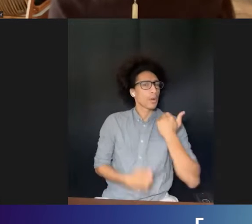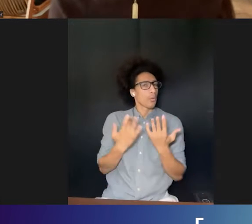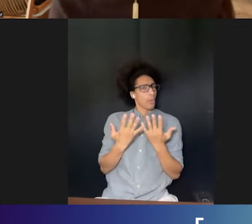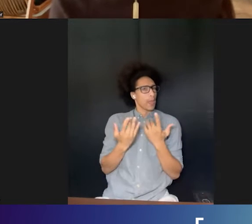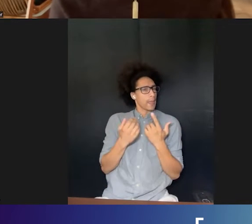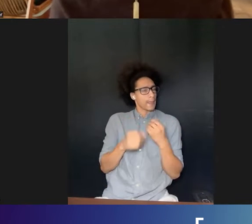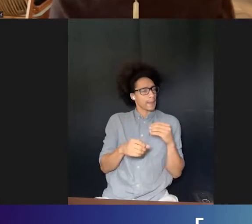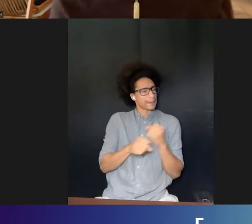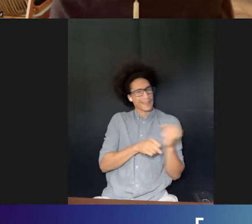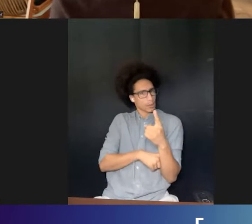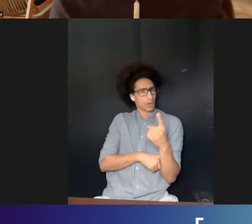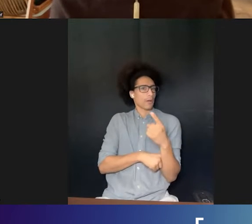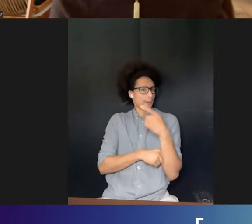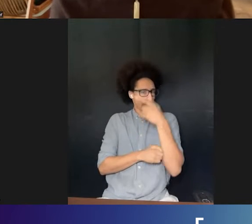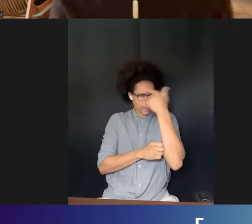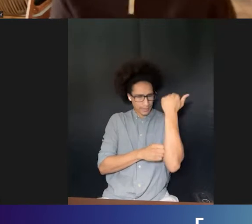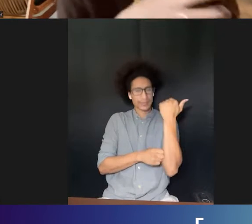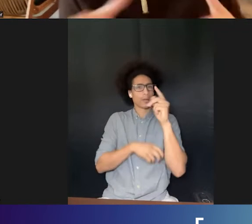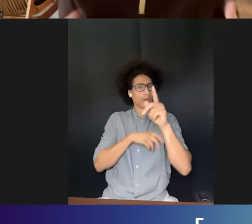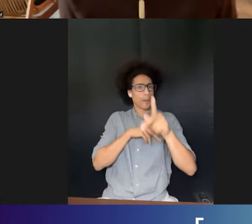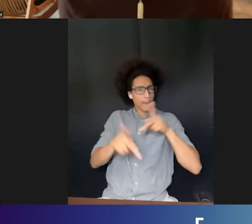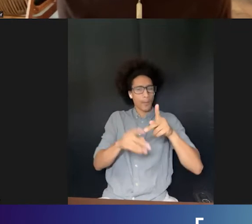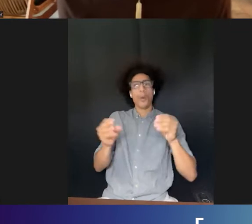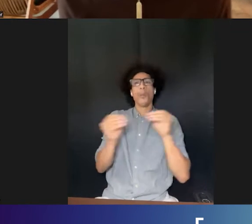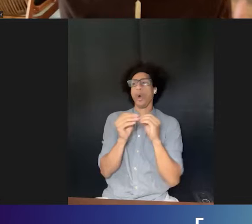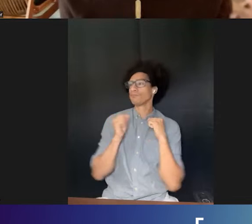with with viewers and audiences, which is the sort of first stage of distribution